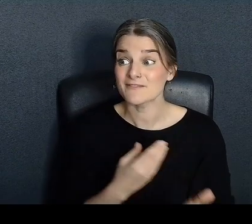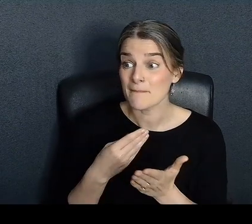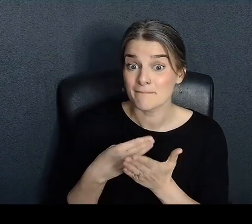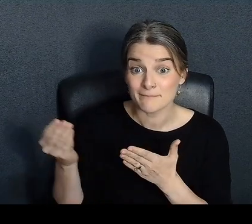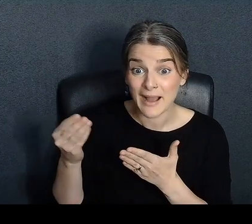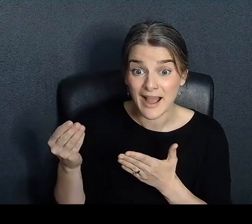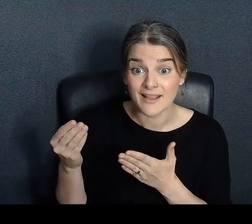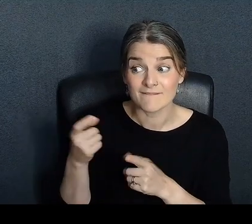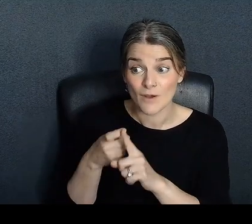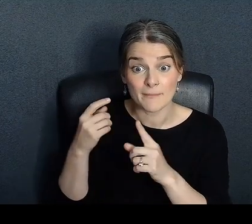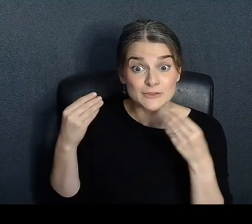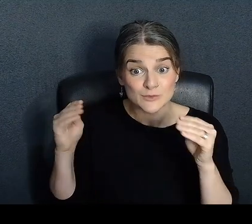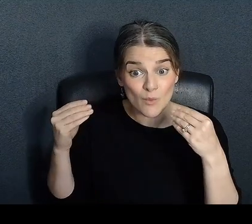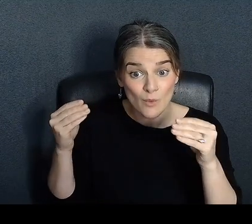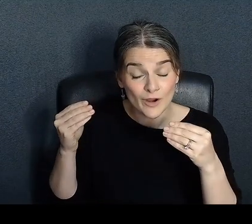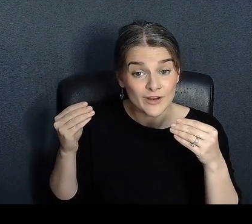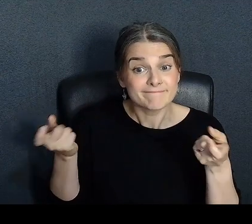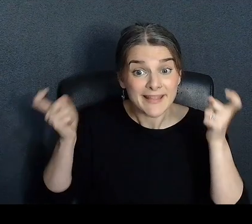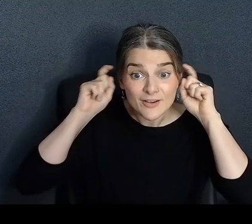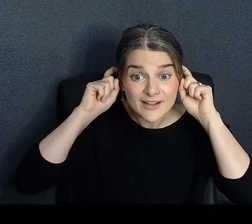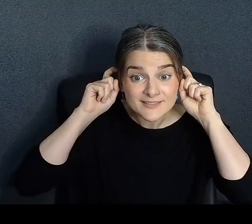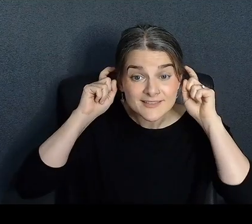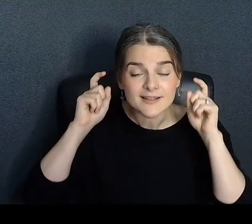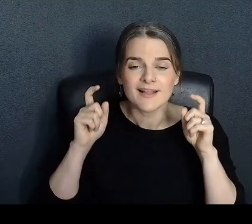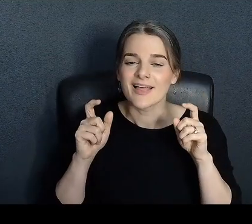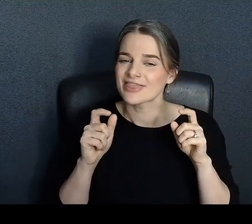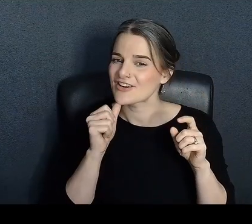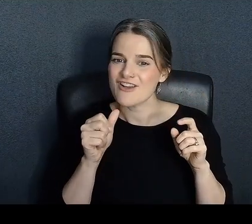they're not installed by a hearing aid fitter.